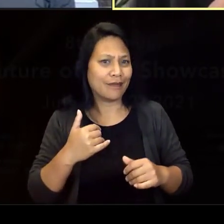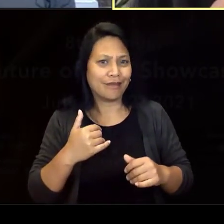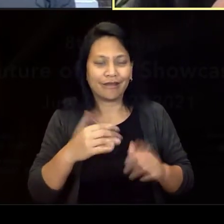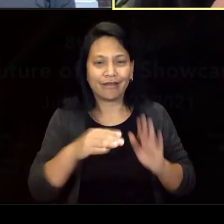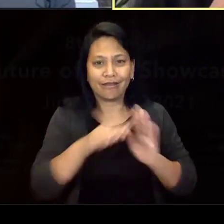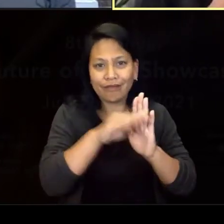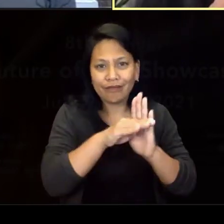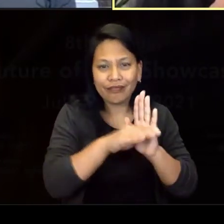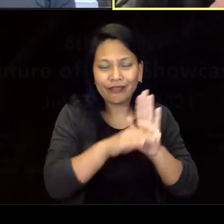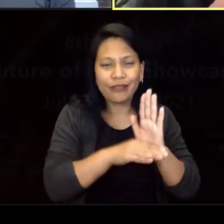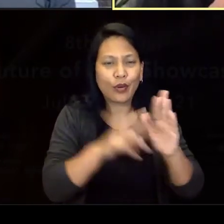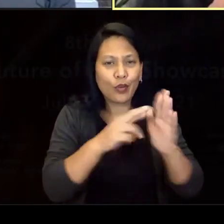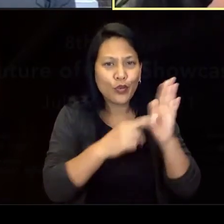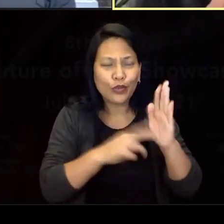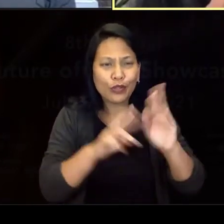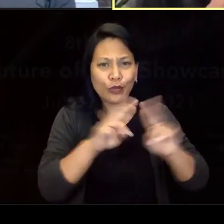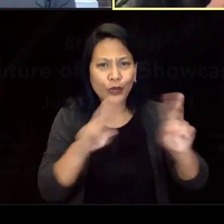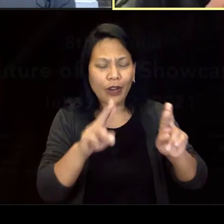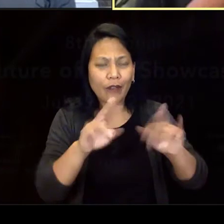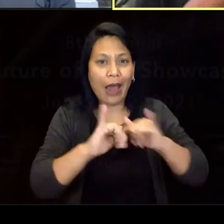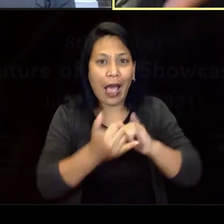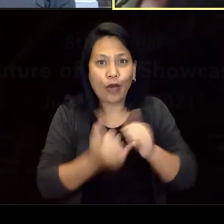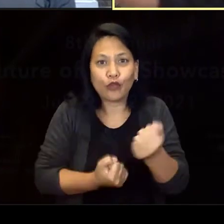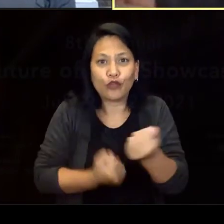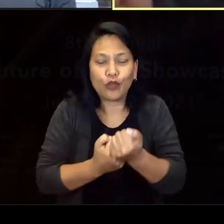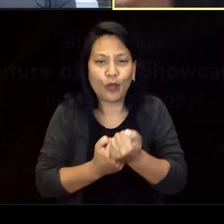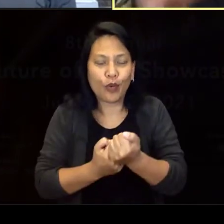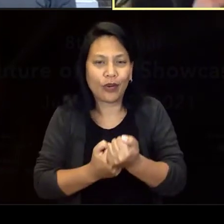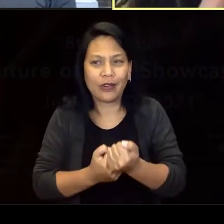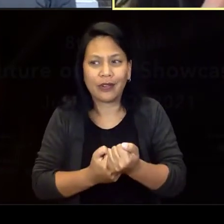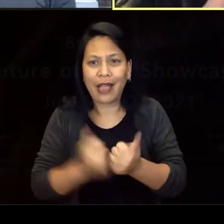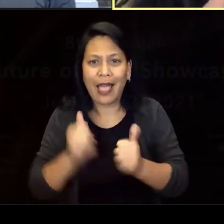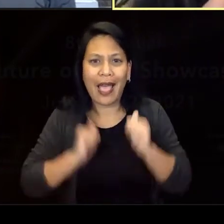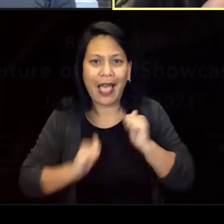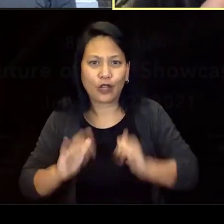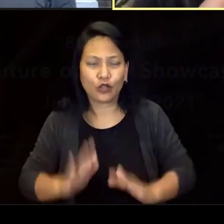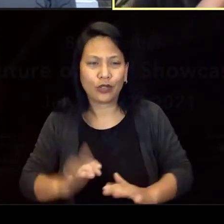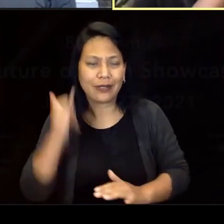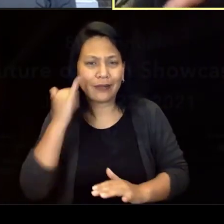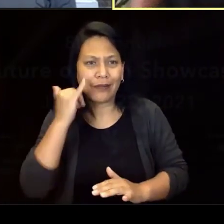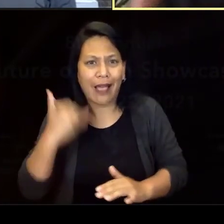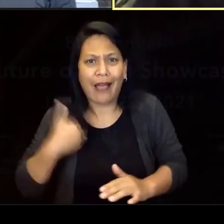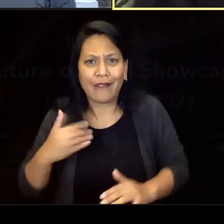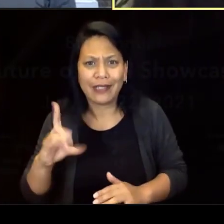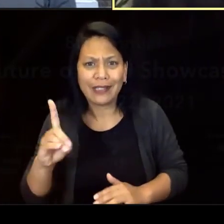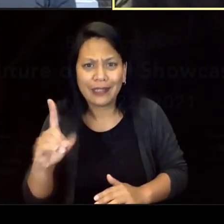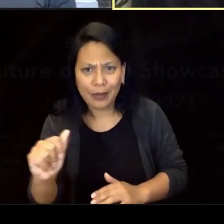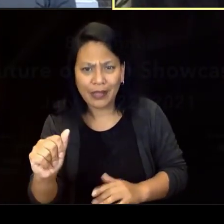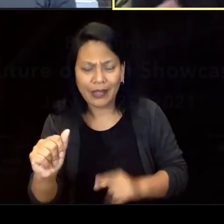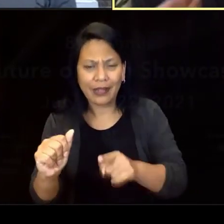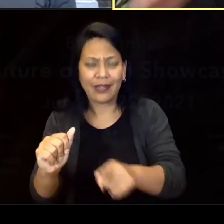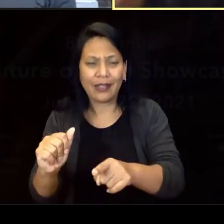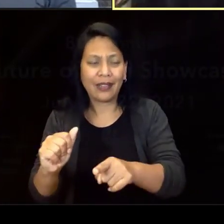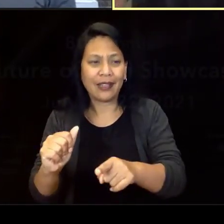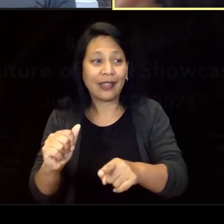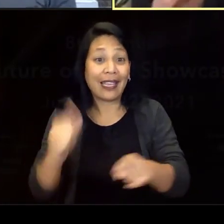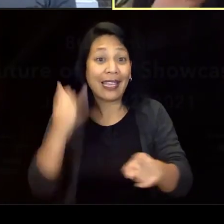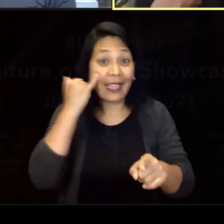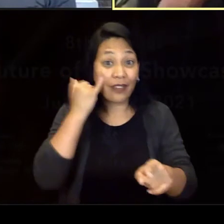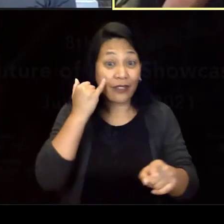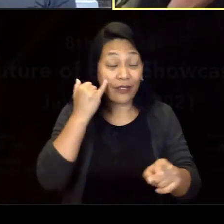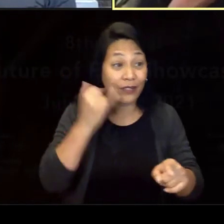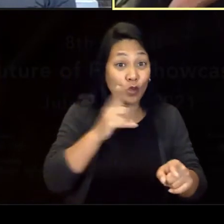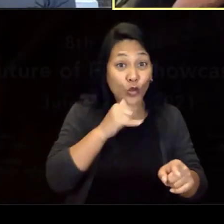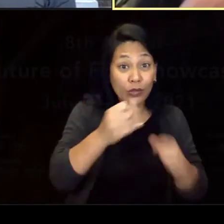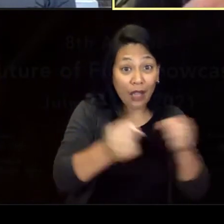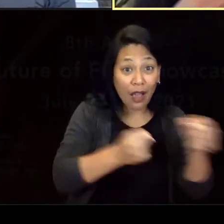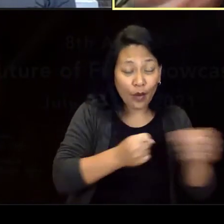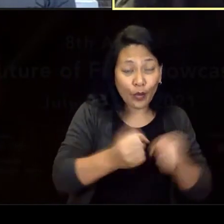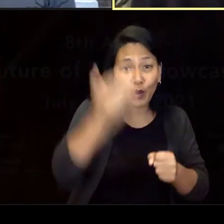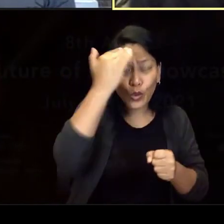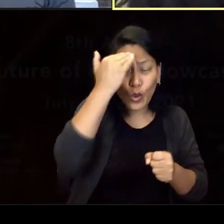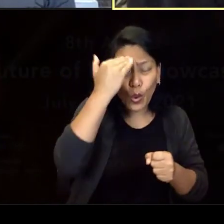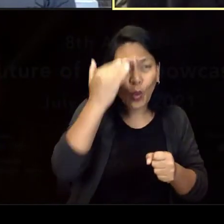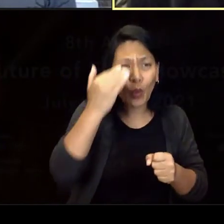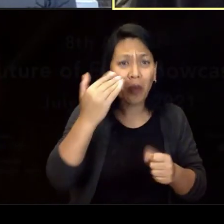Like maybe you'll get specifically cast if casting directors know these things, but like generally, like I would